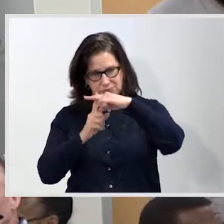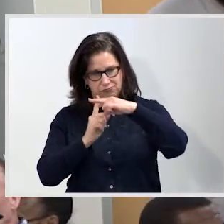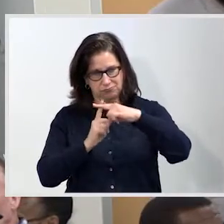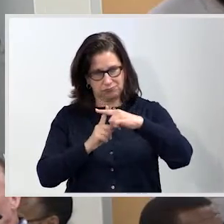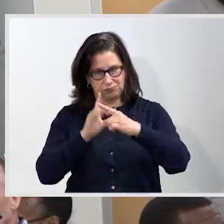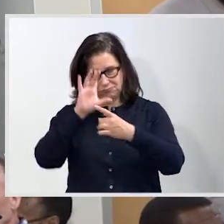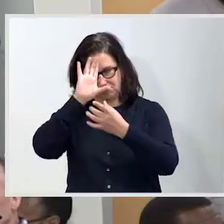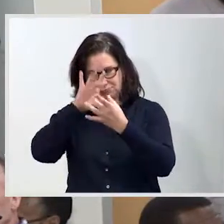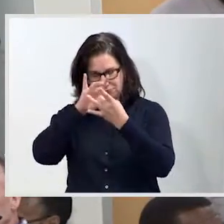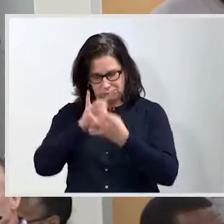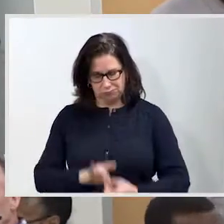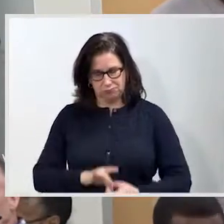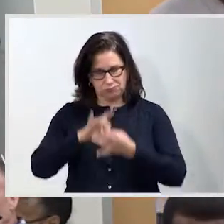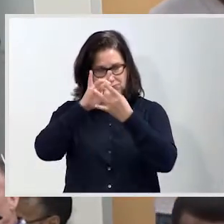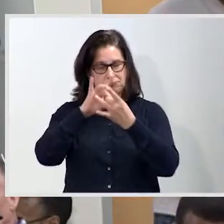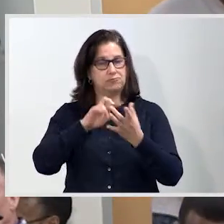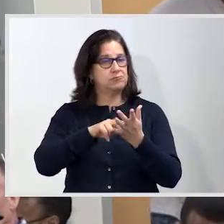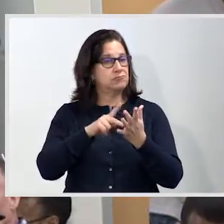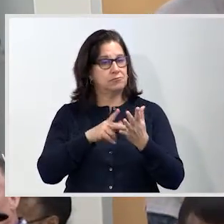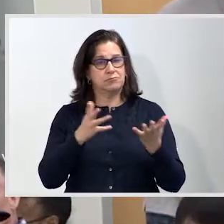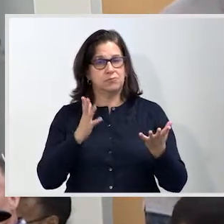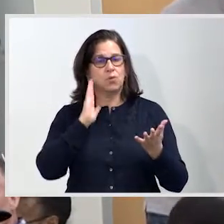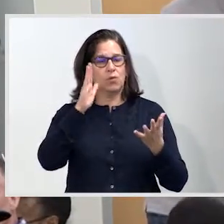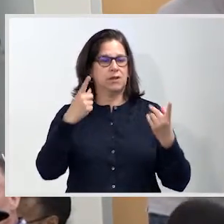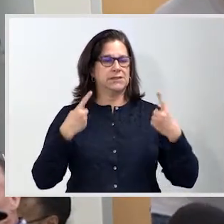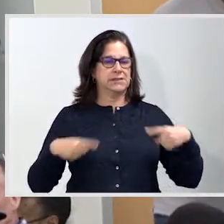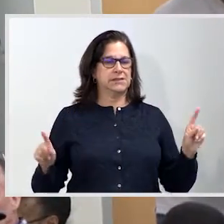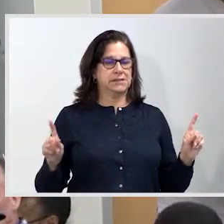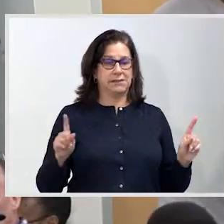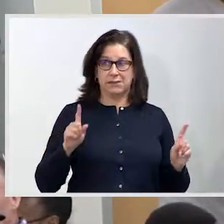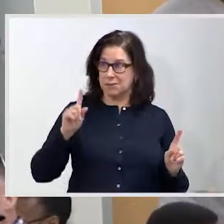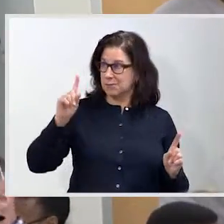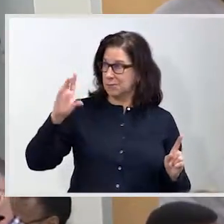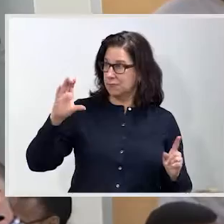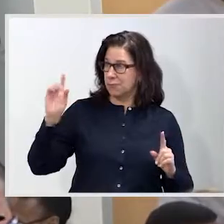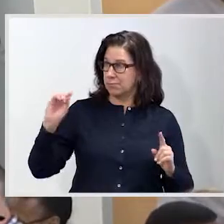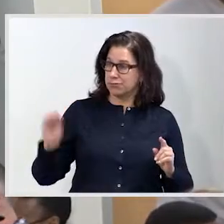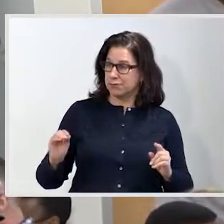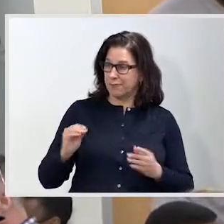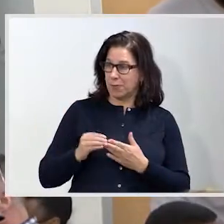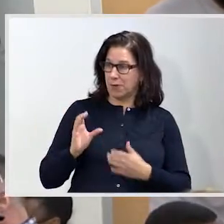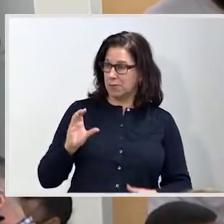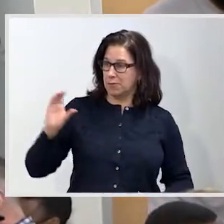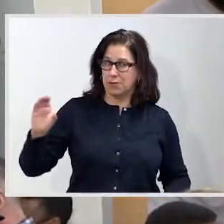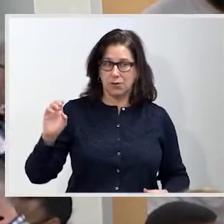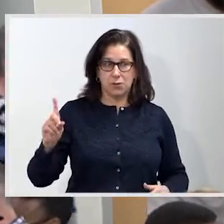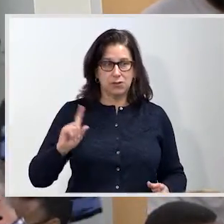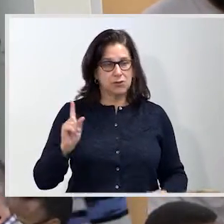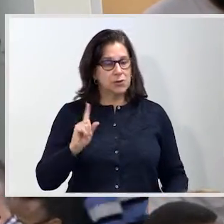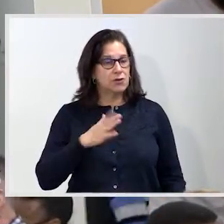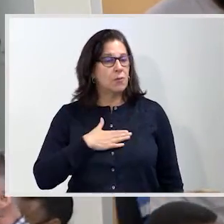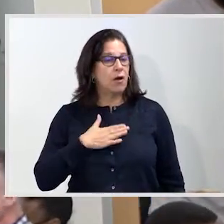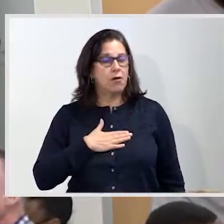TO PUT 100% IN MY CLUSTER AGENCIES, BUT AT LEAST 50. SO YOU GET HOUSING, YOU GET